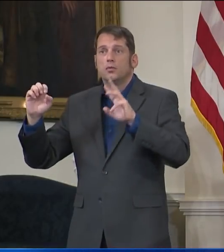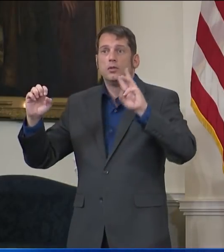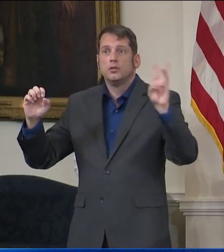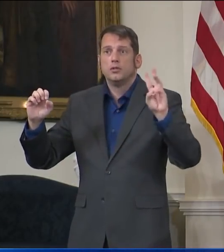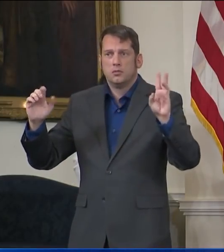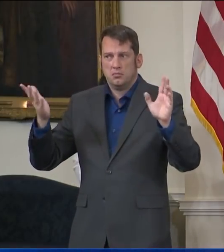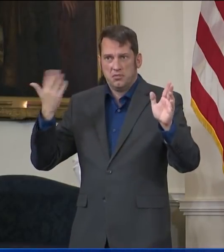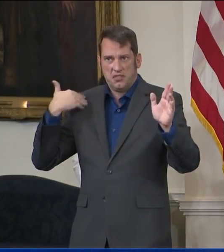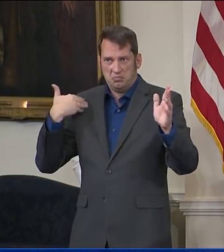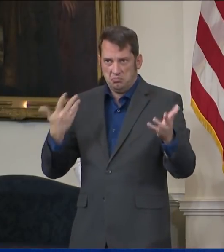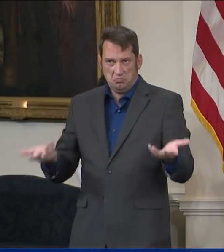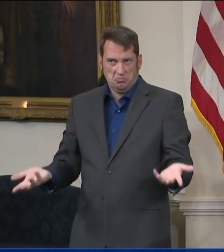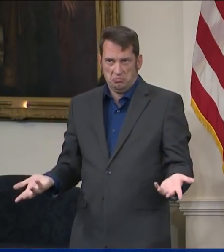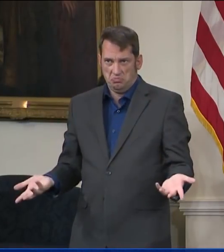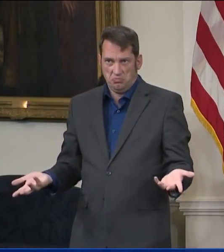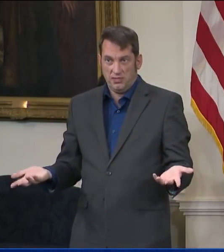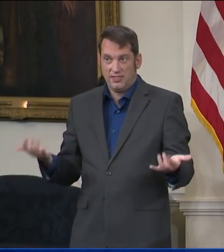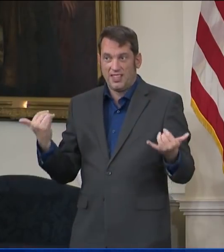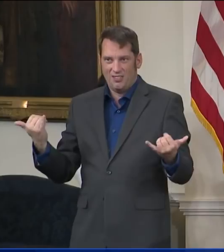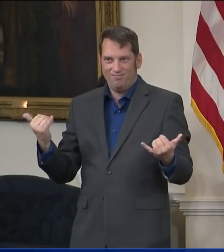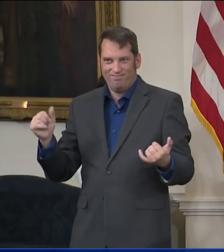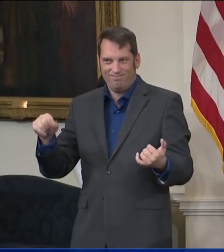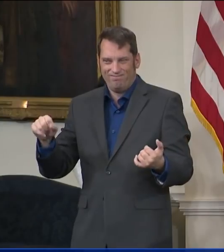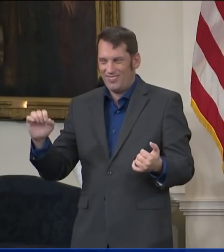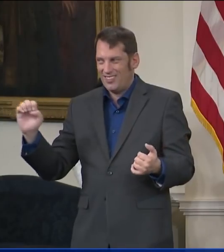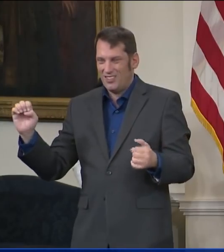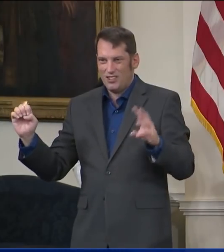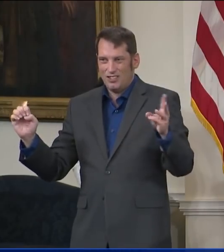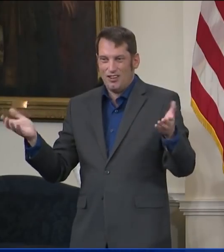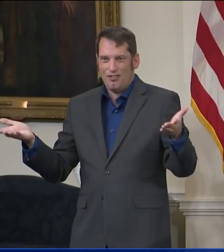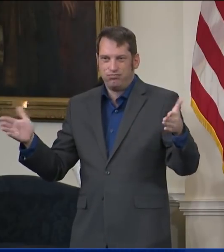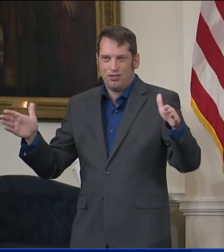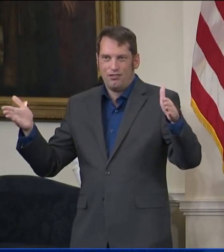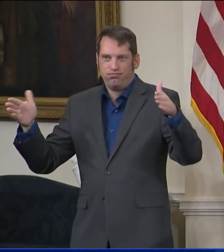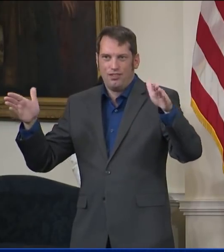WE HAD VERY LITTLE ISSUE ON EASTERN SHORE, WESTERN, MARYLAND.